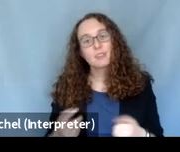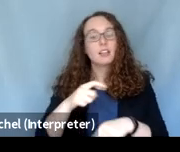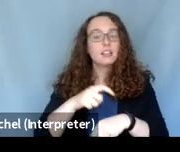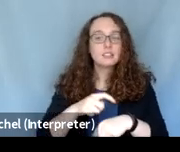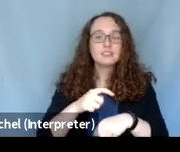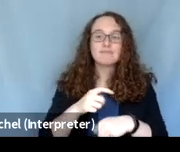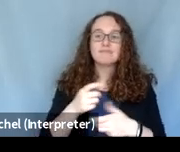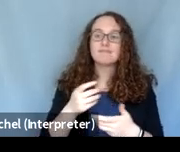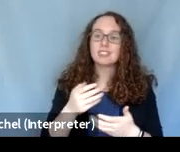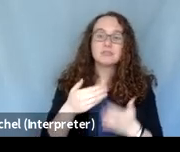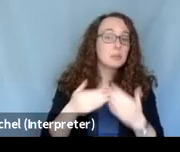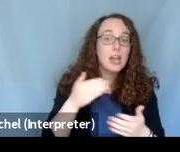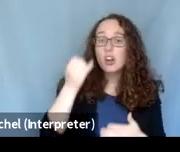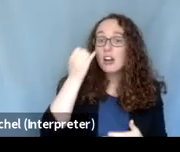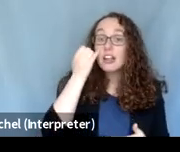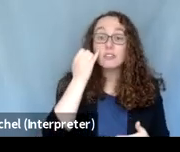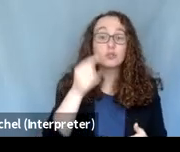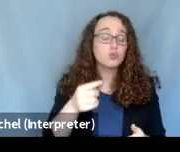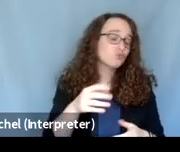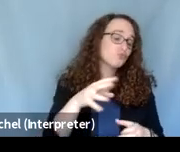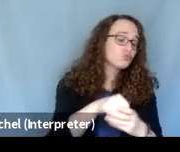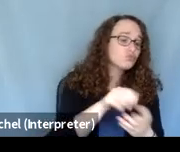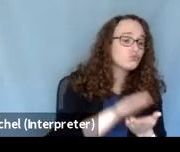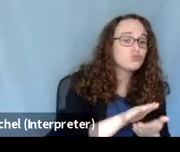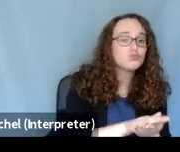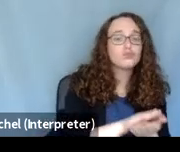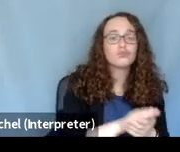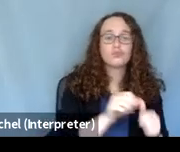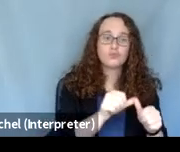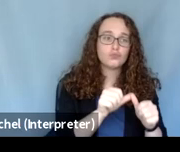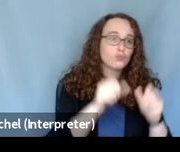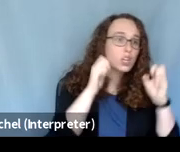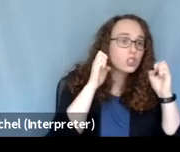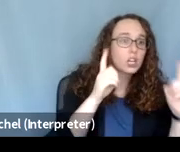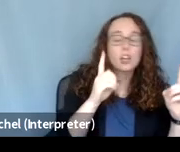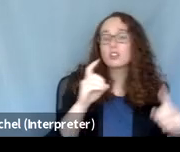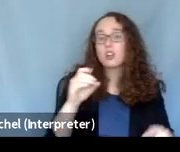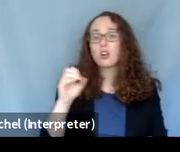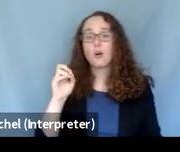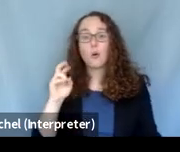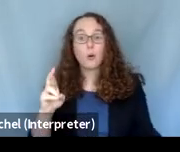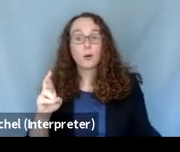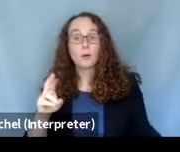in school completing an education or if you are actually watching tv,